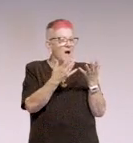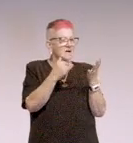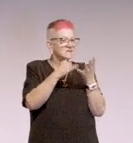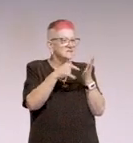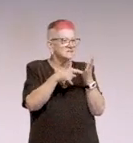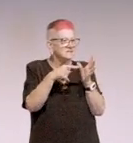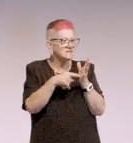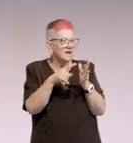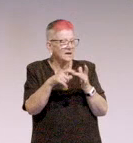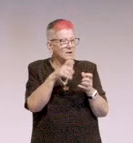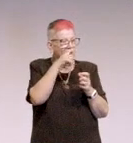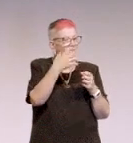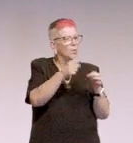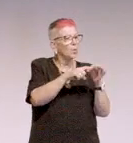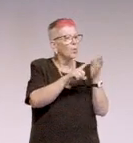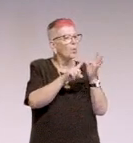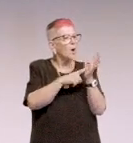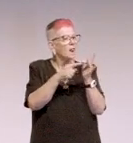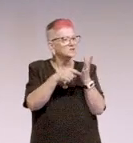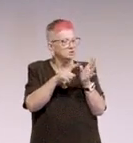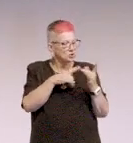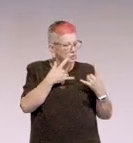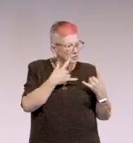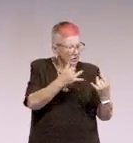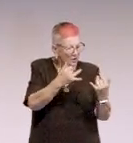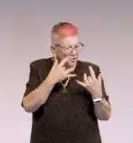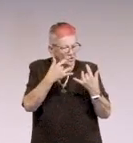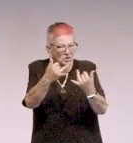quality check and if that quality is not met, you can just fill your